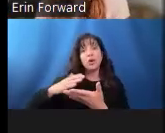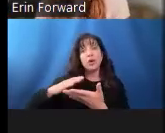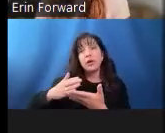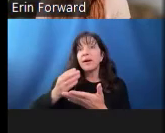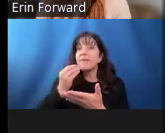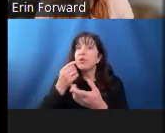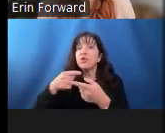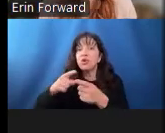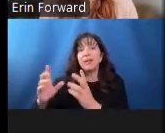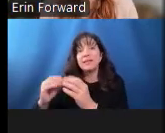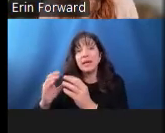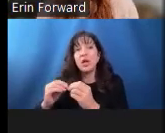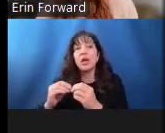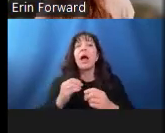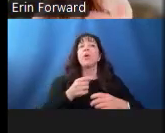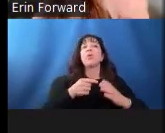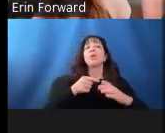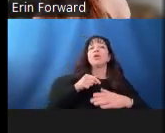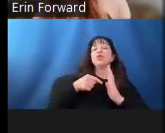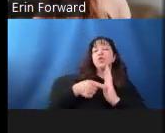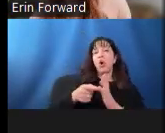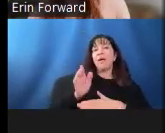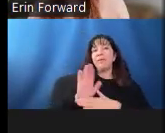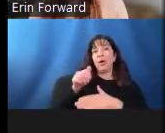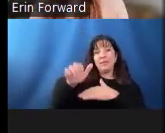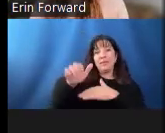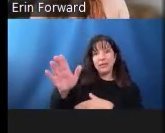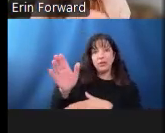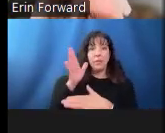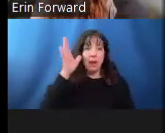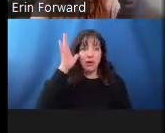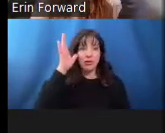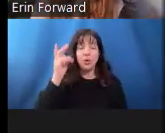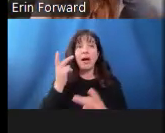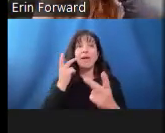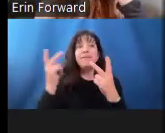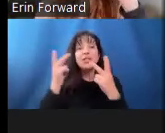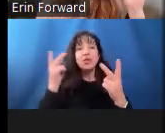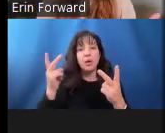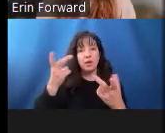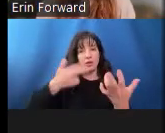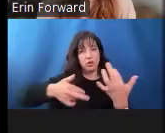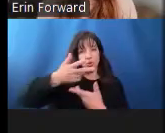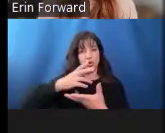making it, and I would send it to the parents, kind of like a visual social story, so that they knew what was going to